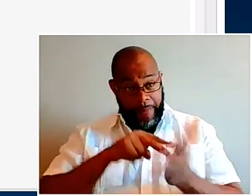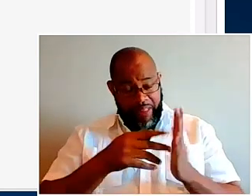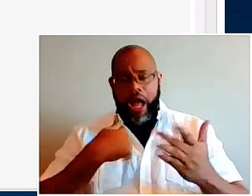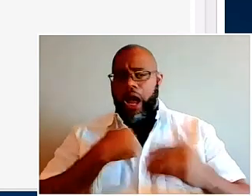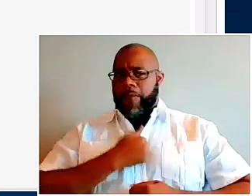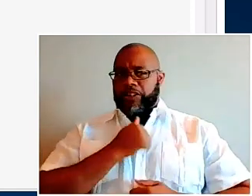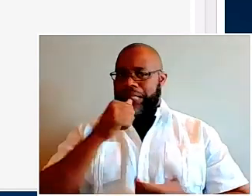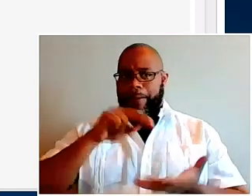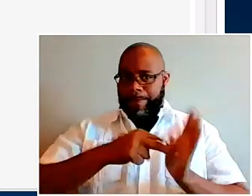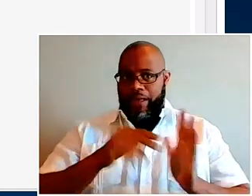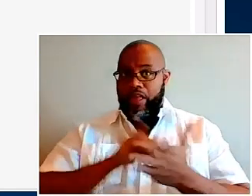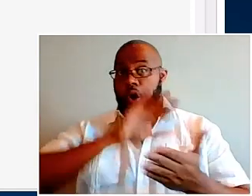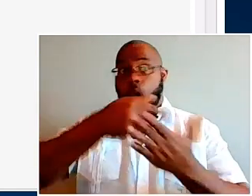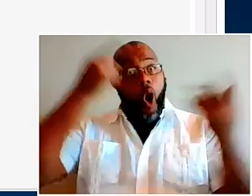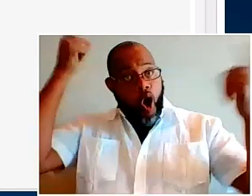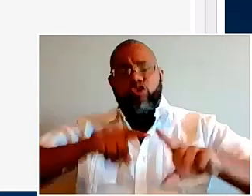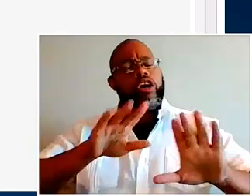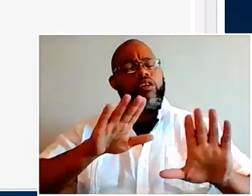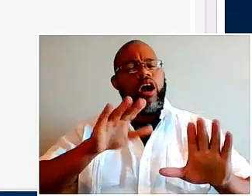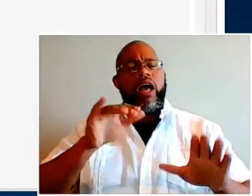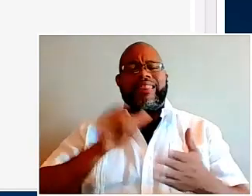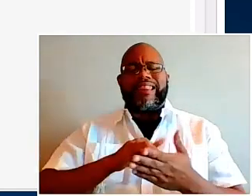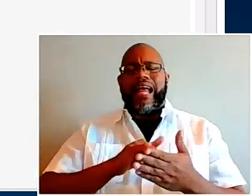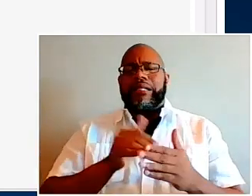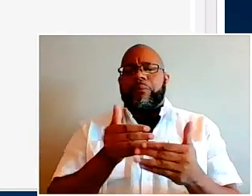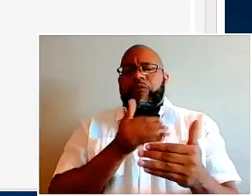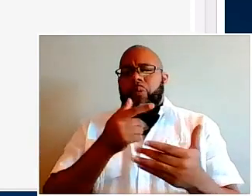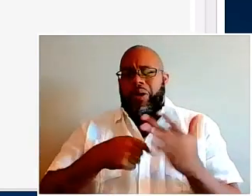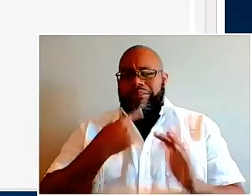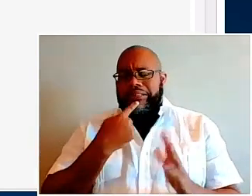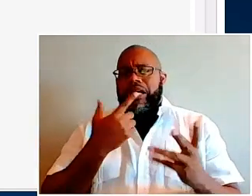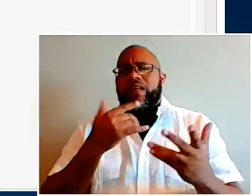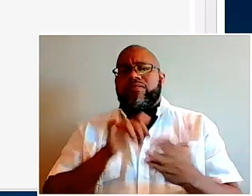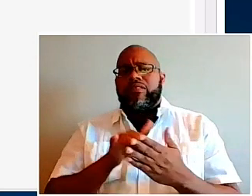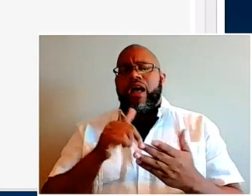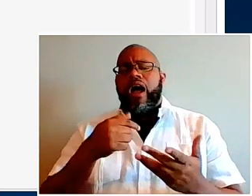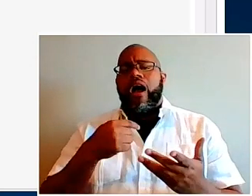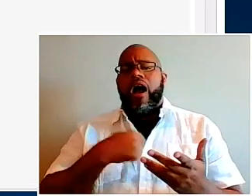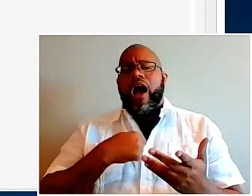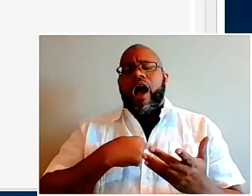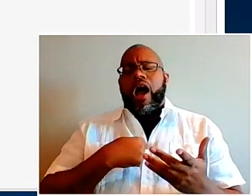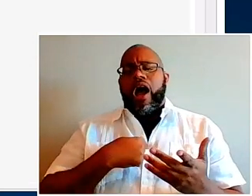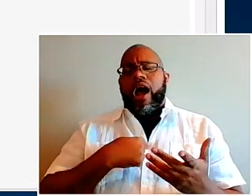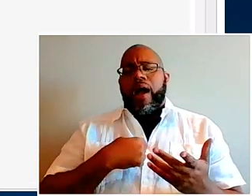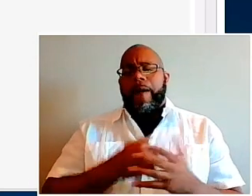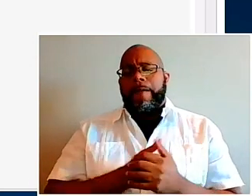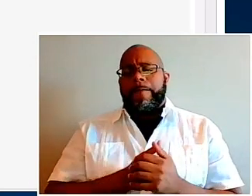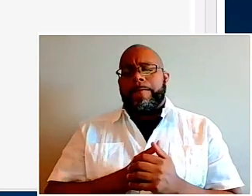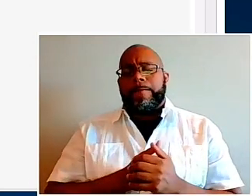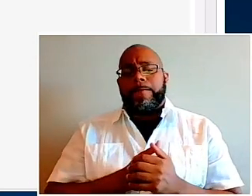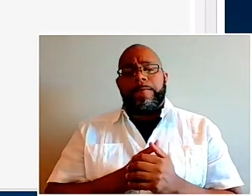That was premature. But what I what I did want to say was that I was, you know, pleased with the nature